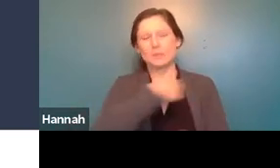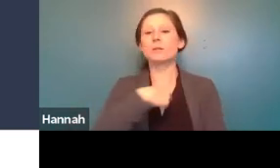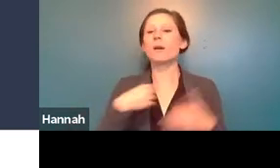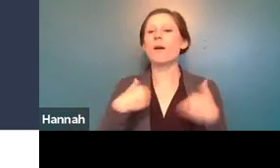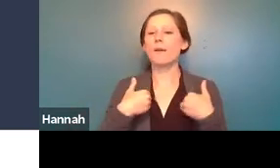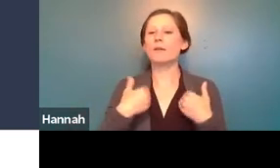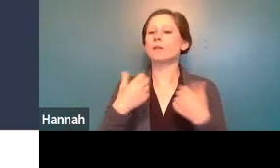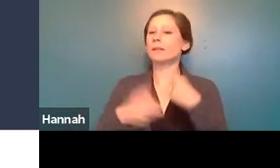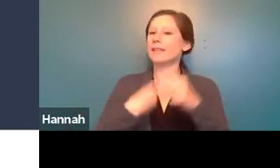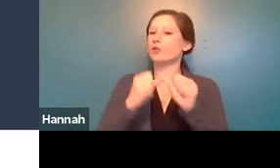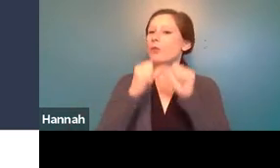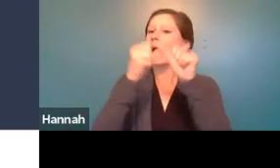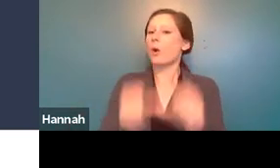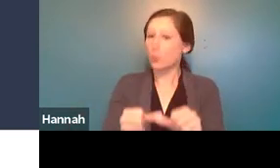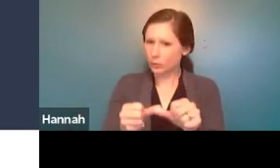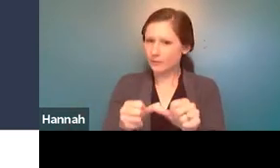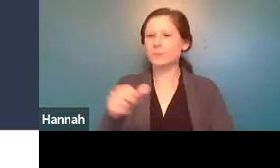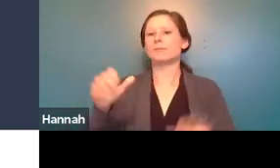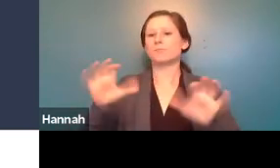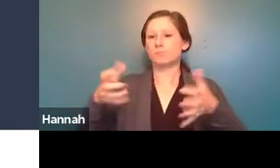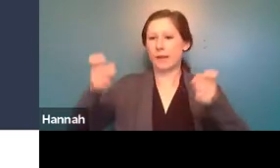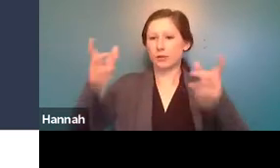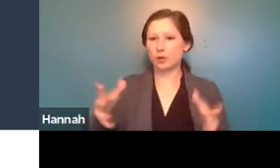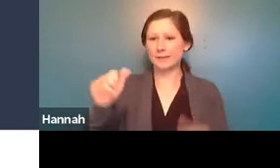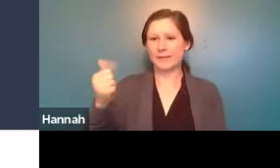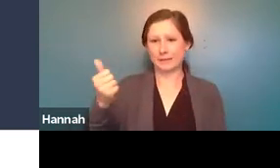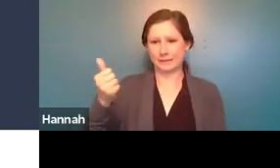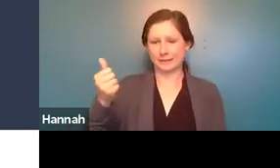of 10 and a year-round full-time staff of educators of